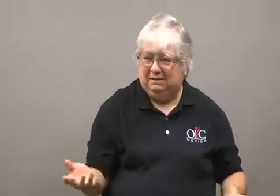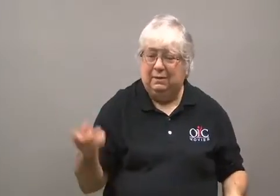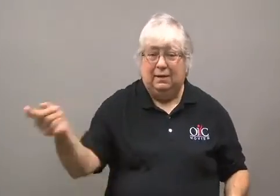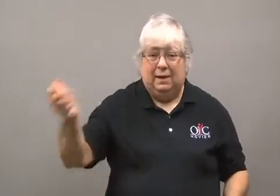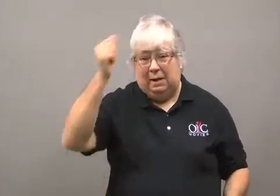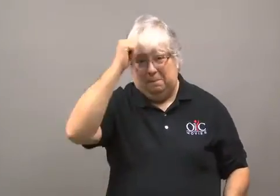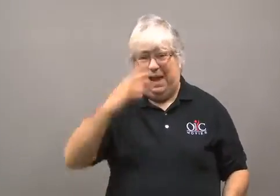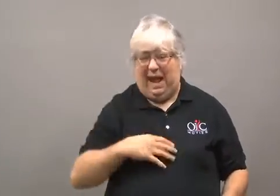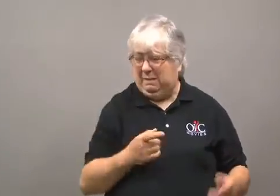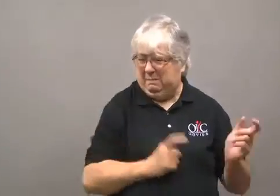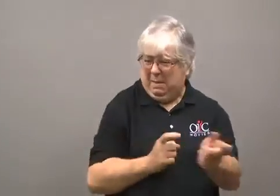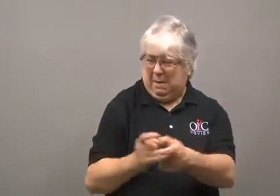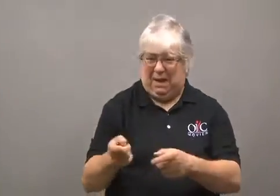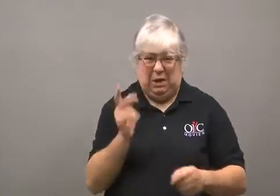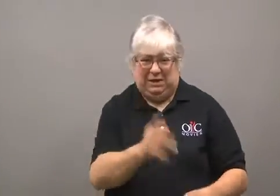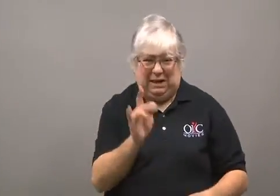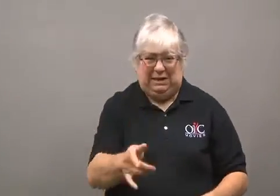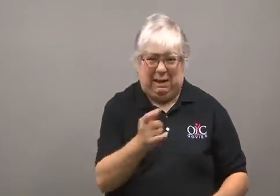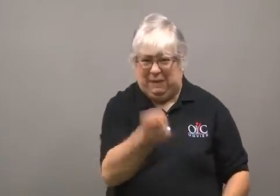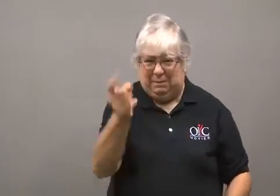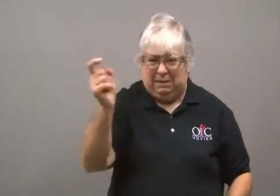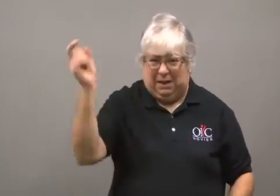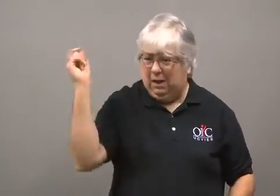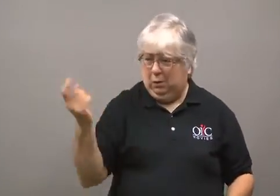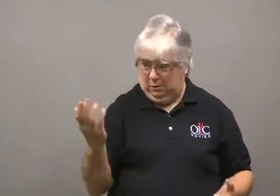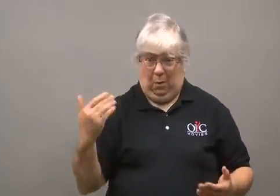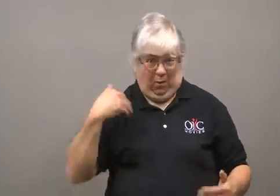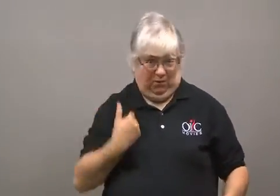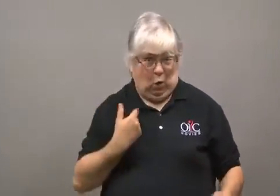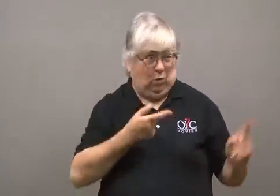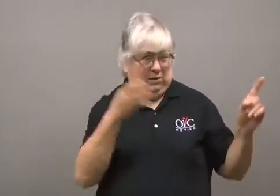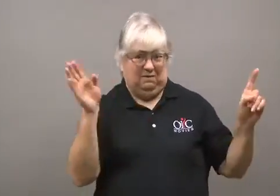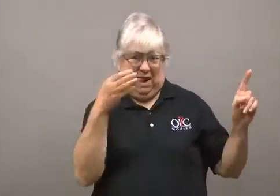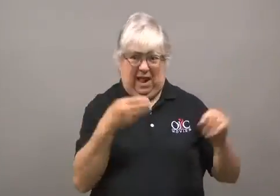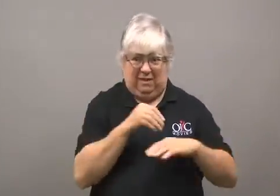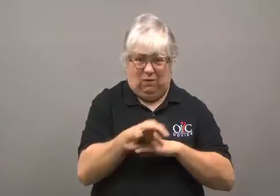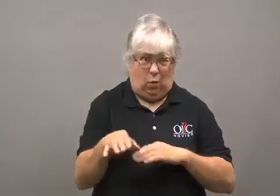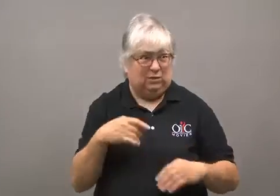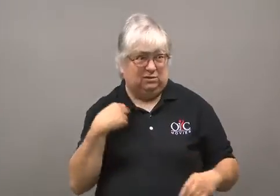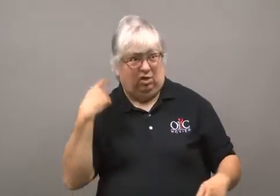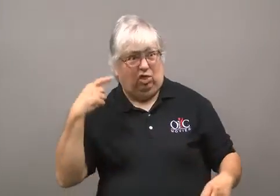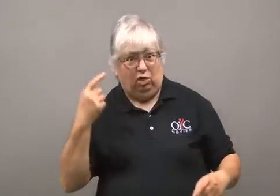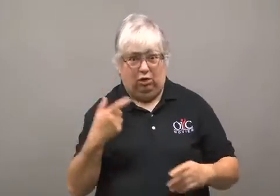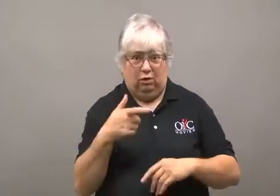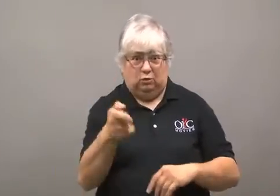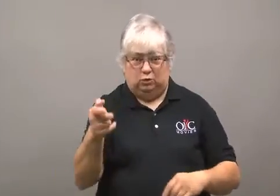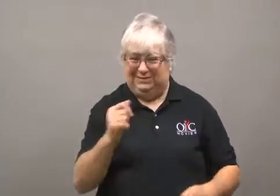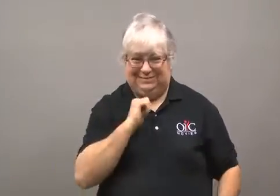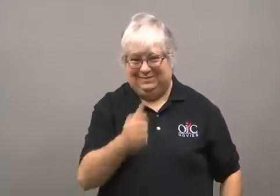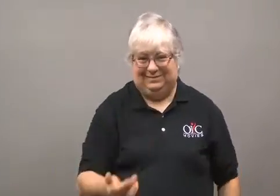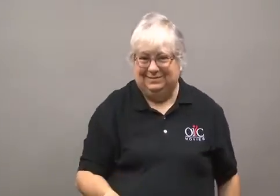The flag didn't make the guy go and shoot and kill people.